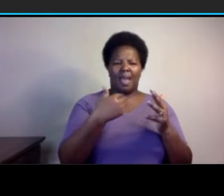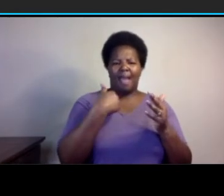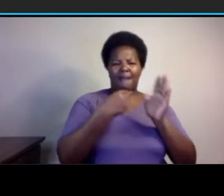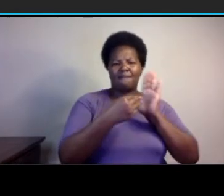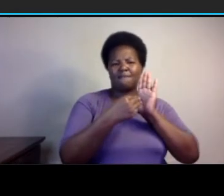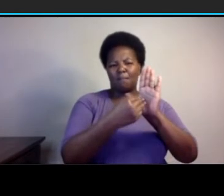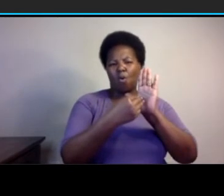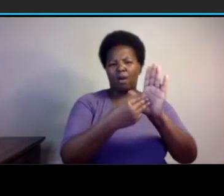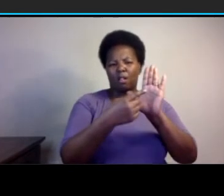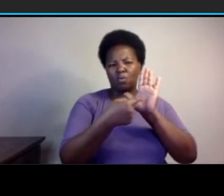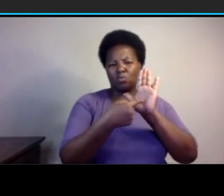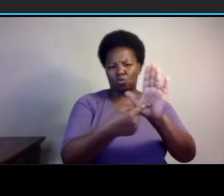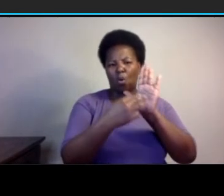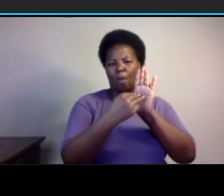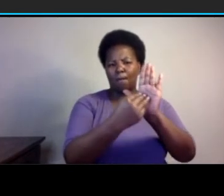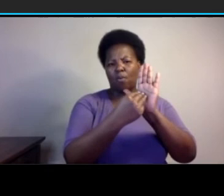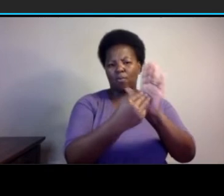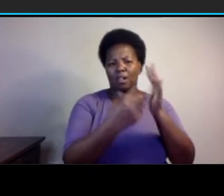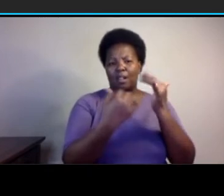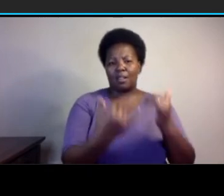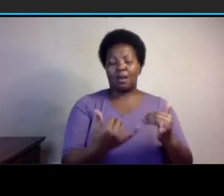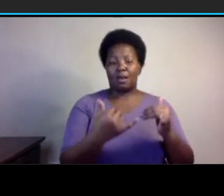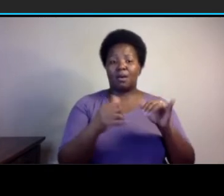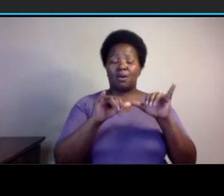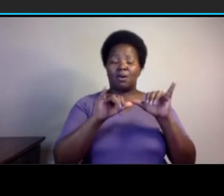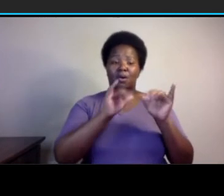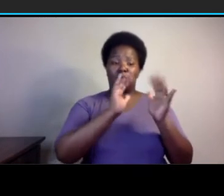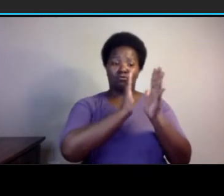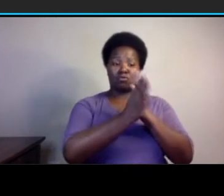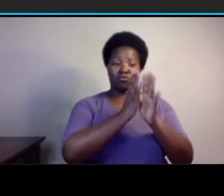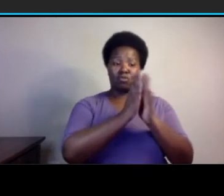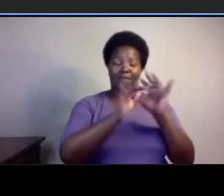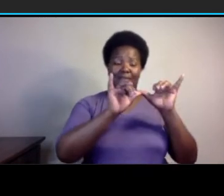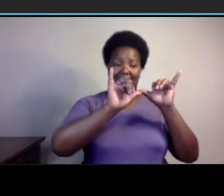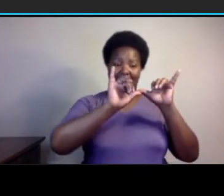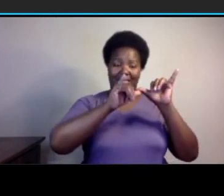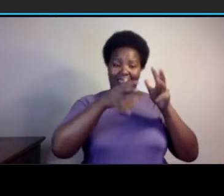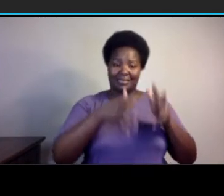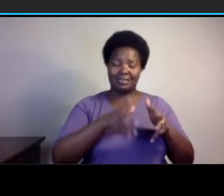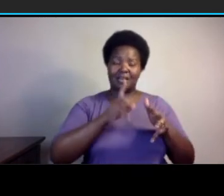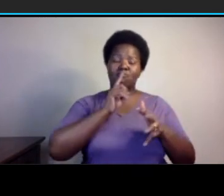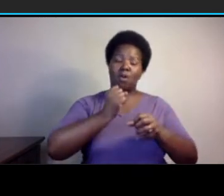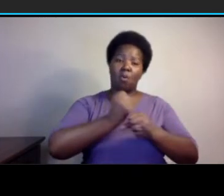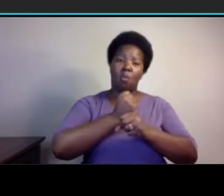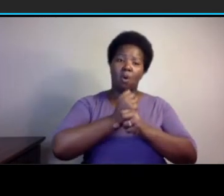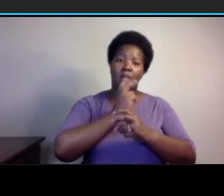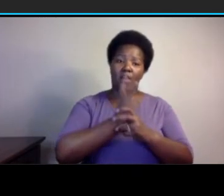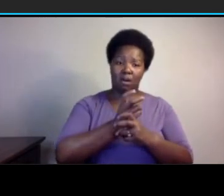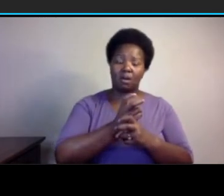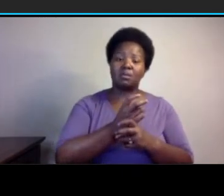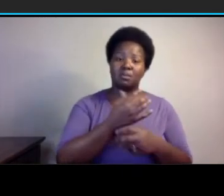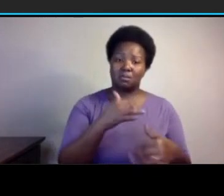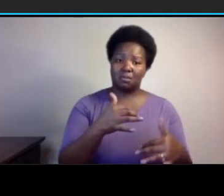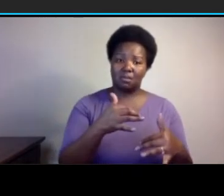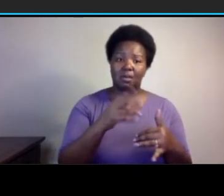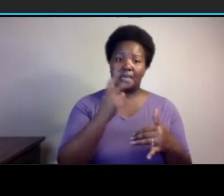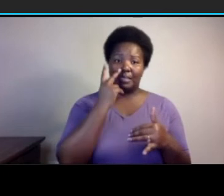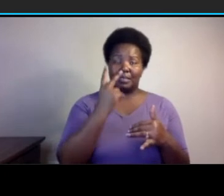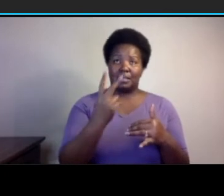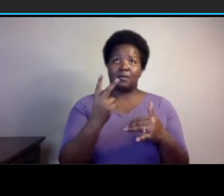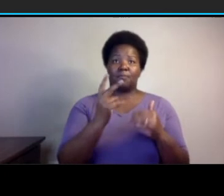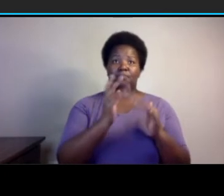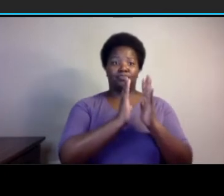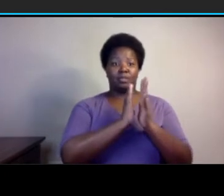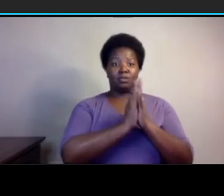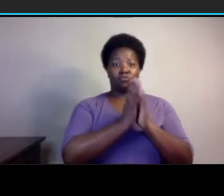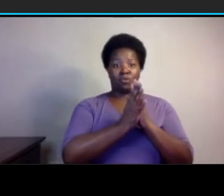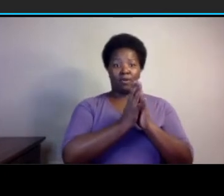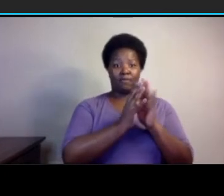traffic engineers work hard uh again the traffic signal is like a balloon if you push from one side